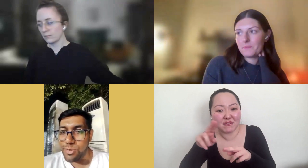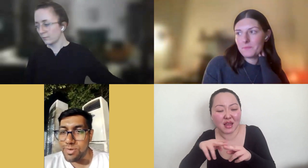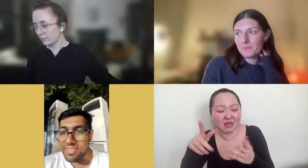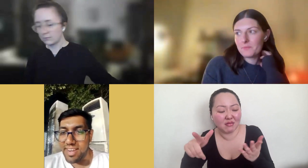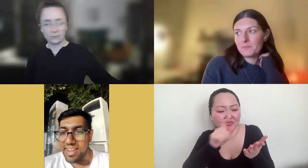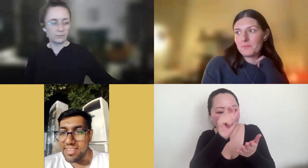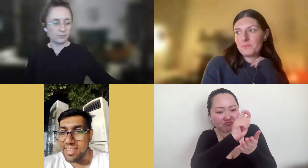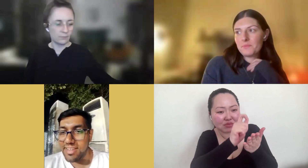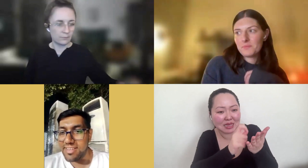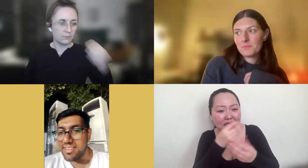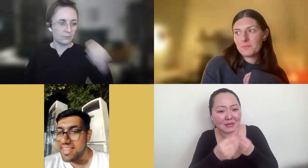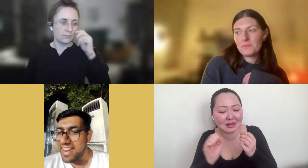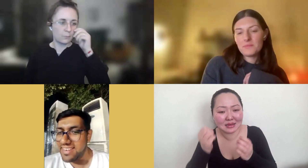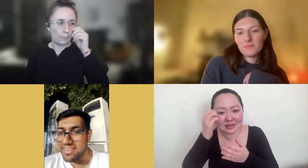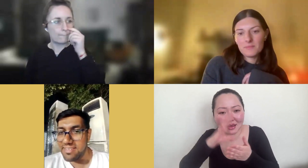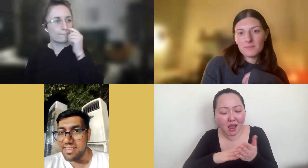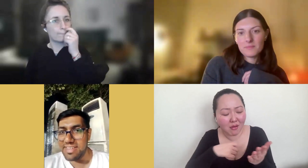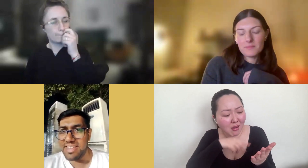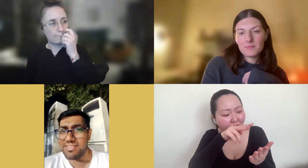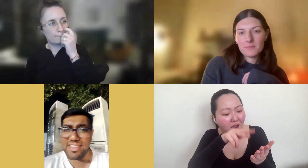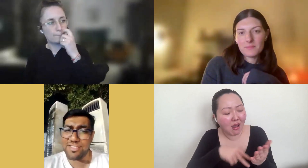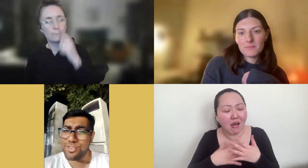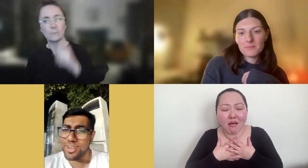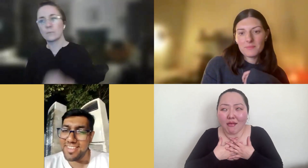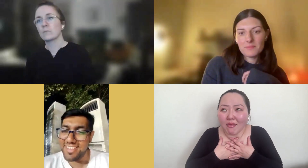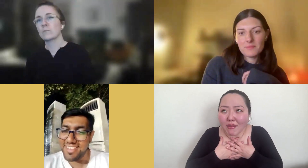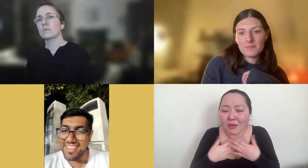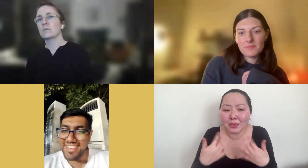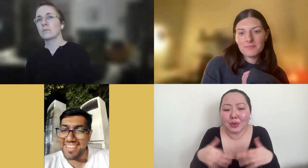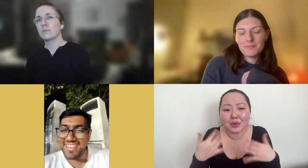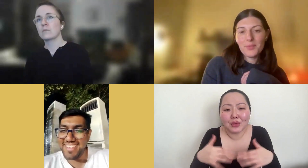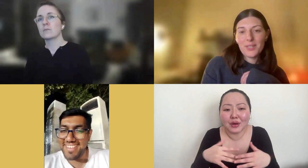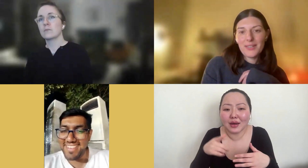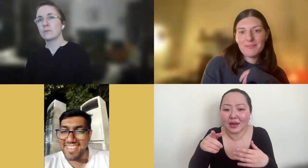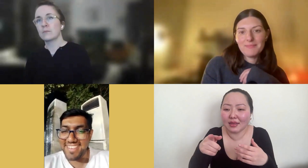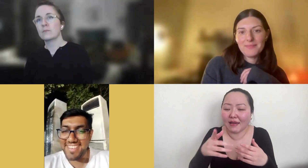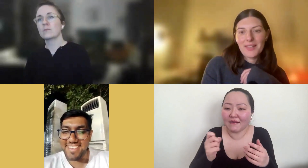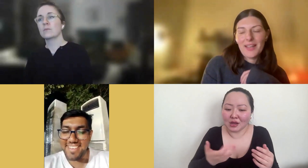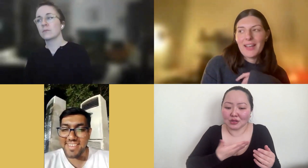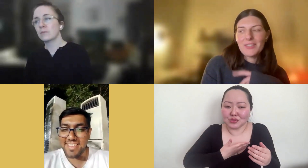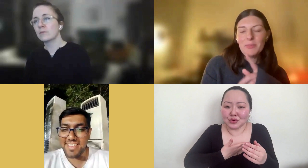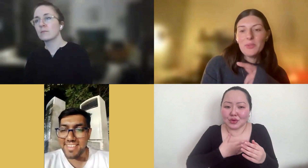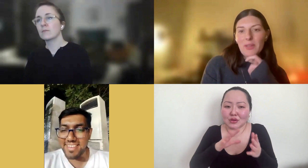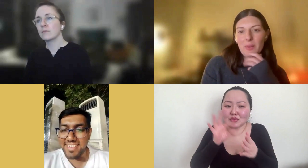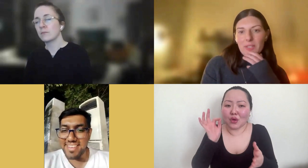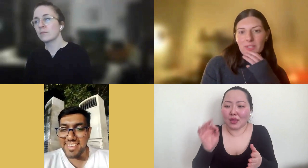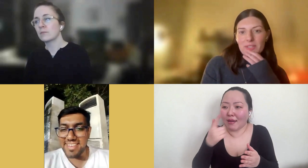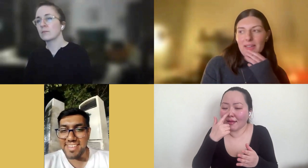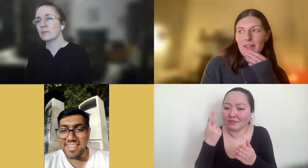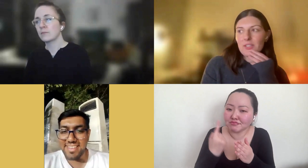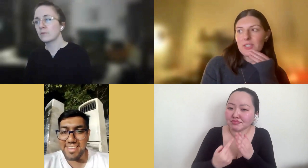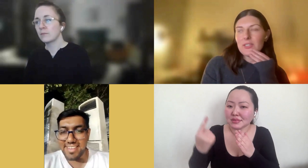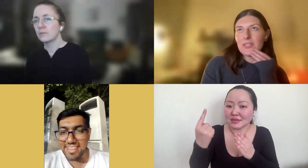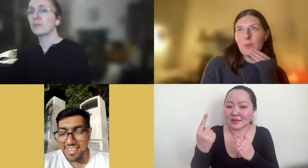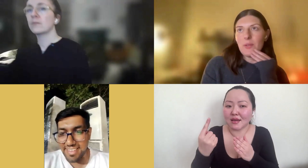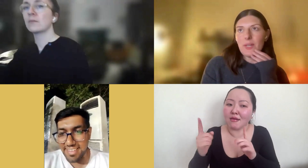it through design, that gives us joy. To build on that question, Siddhant,